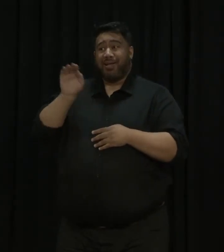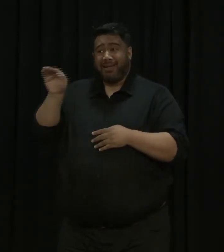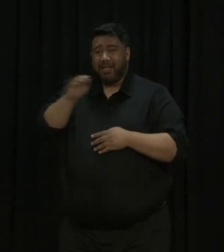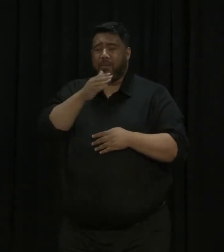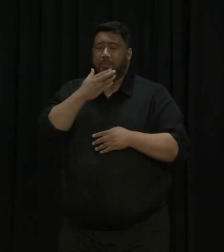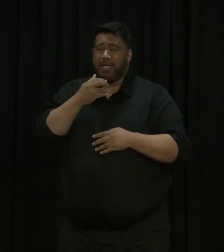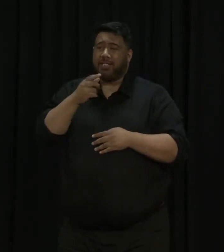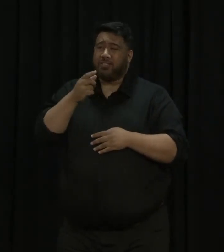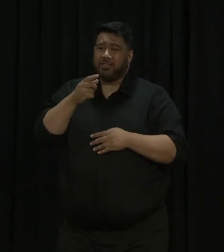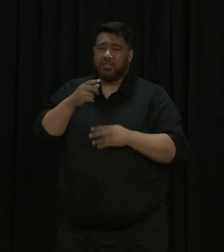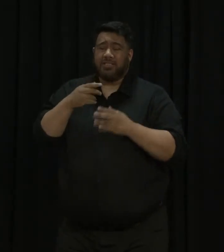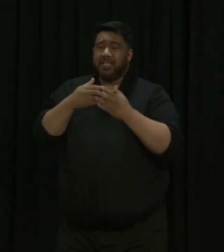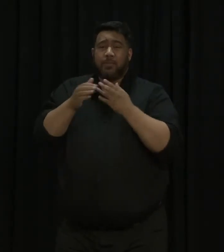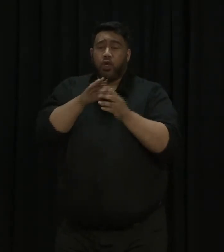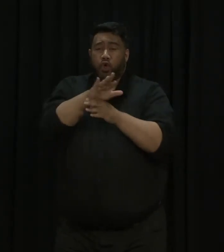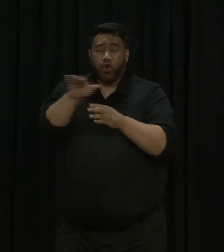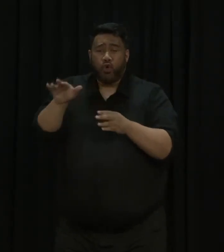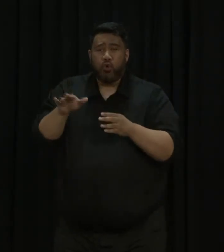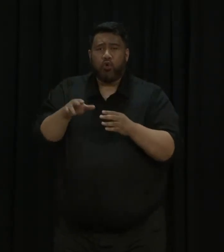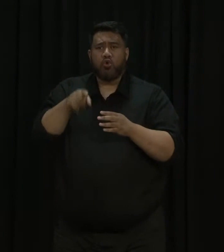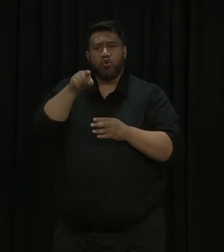misinformation about that.